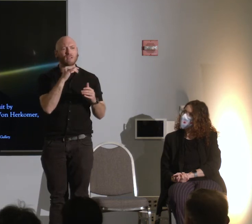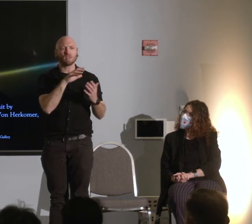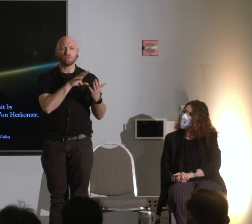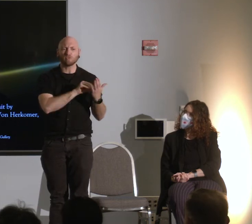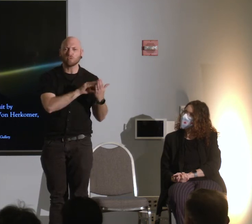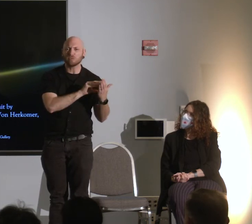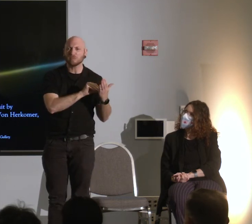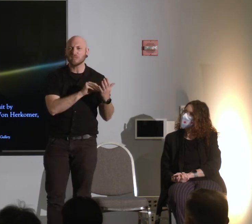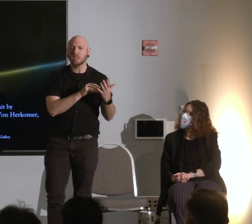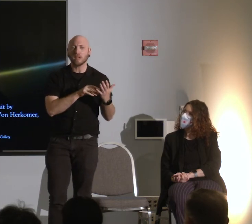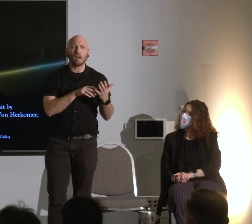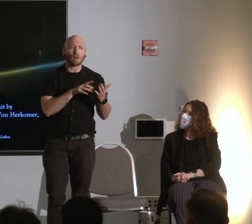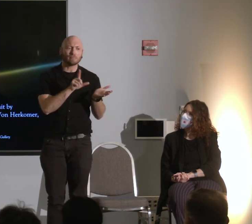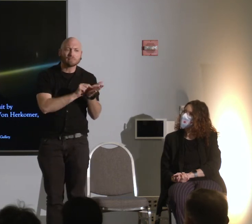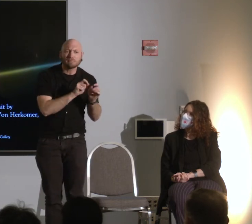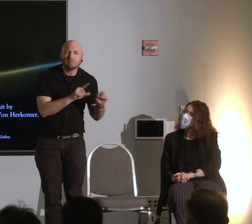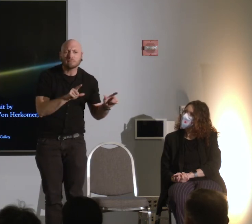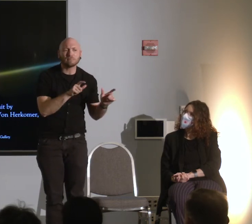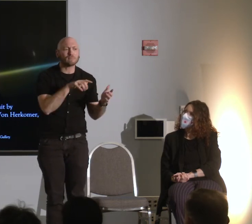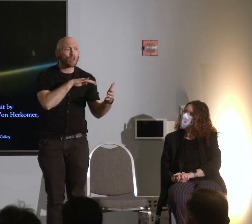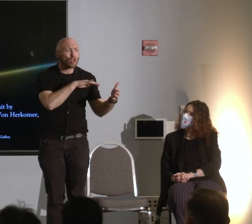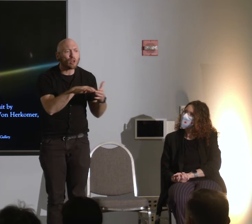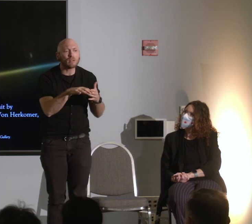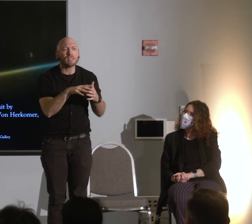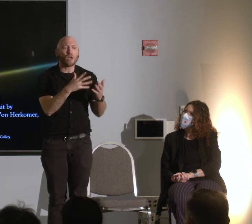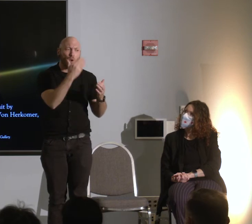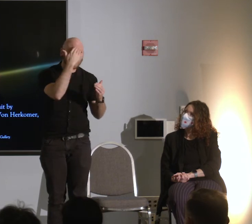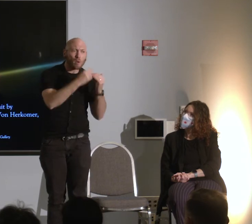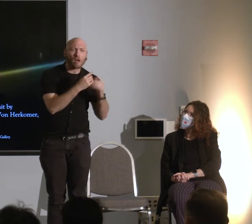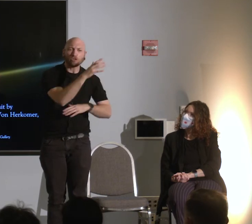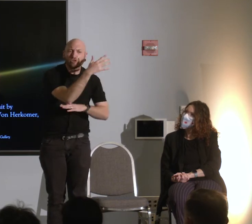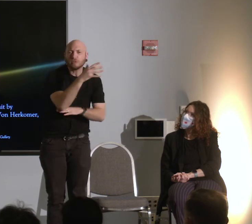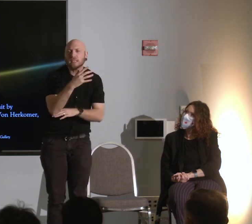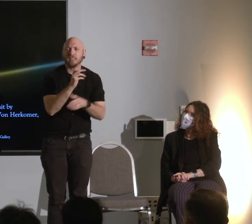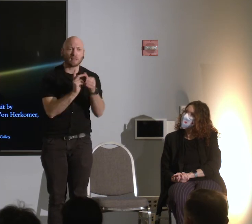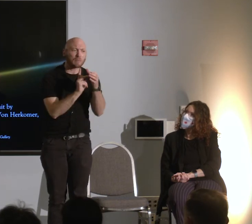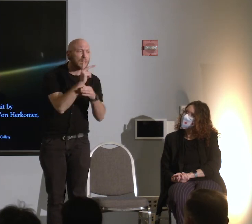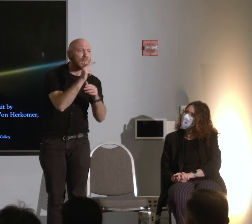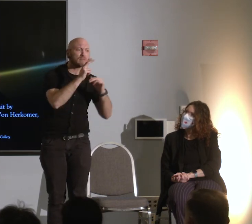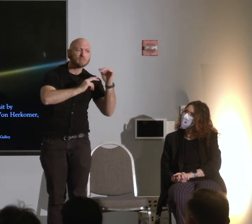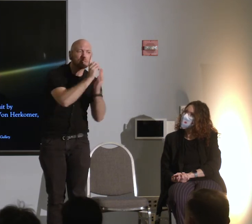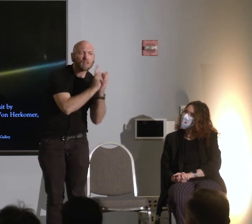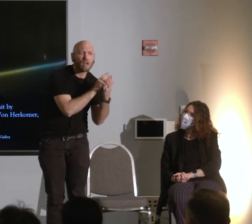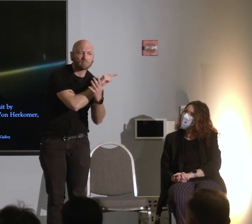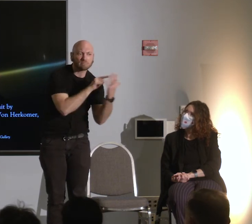publishing, of parks and parklands, and of botany and forestry and the building arts and what we would